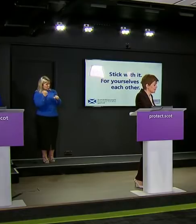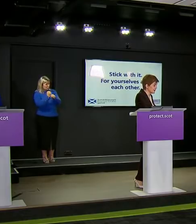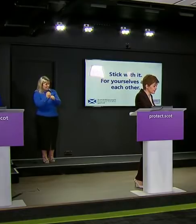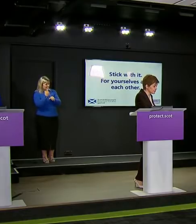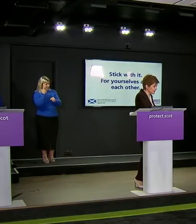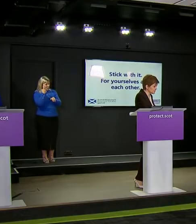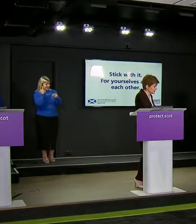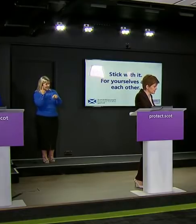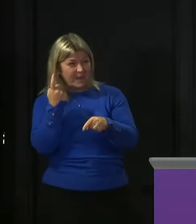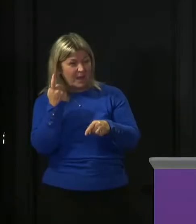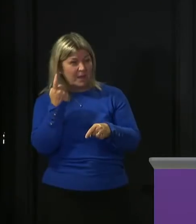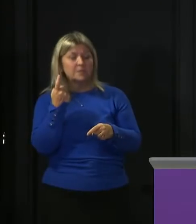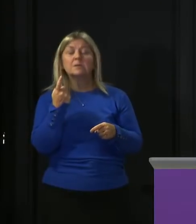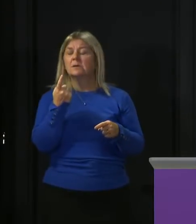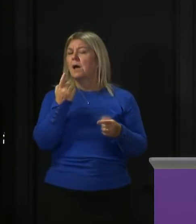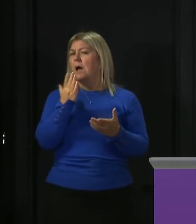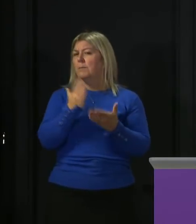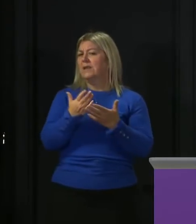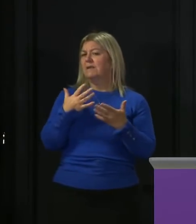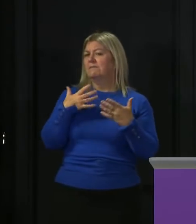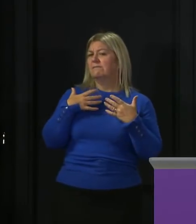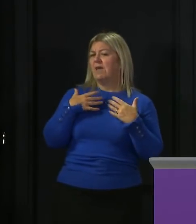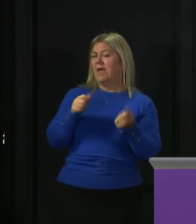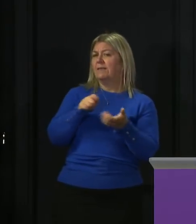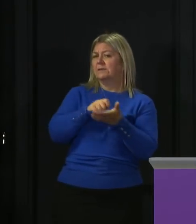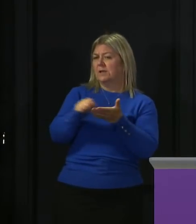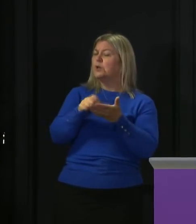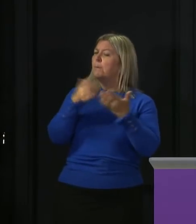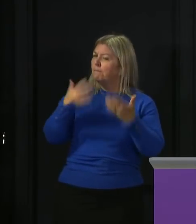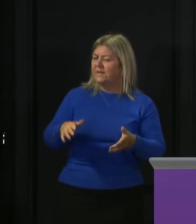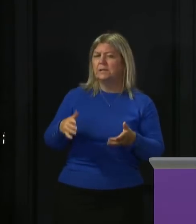The First Minister has been having discussions with Scottish Care, with relatives of care home